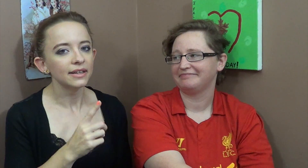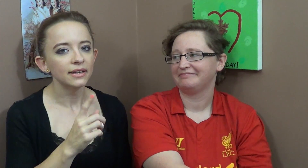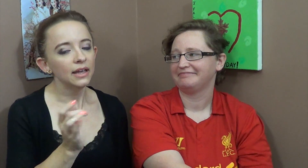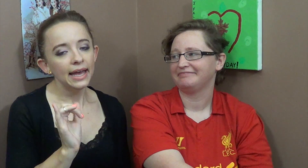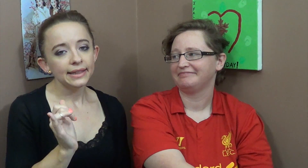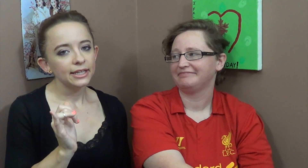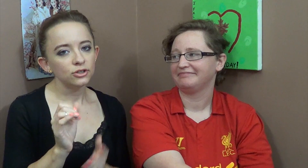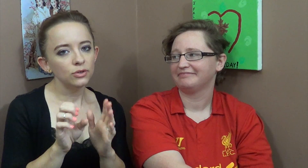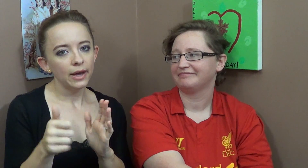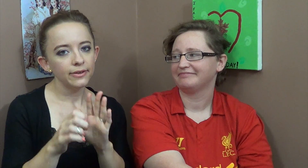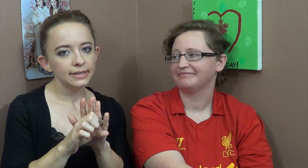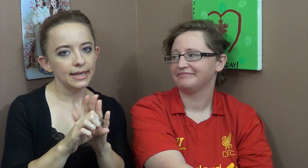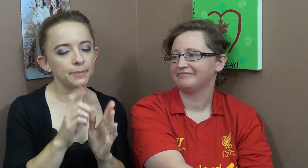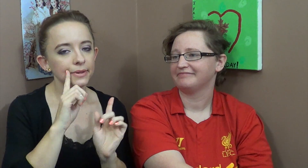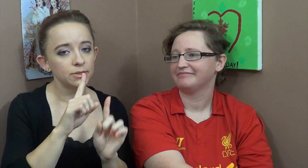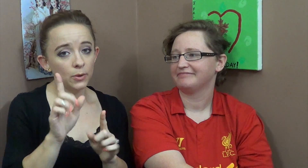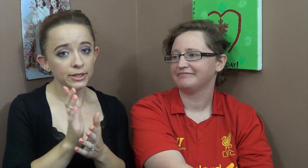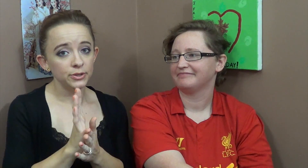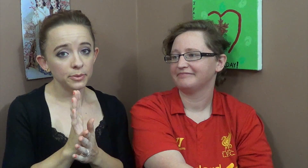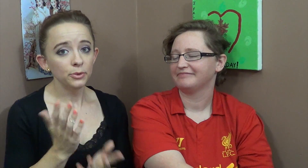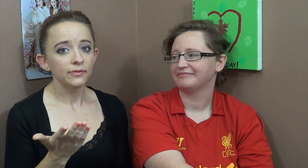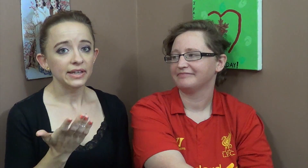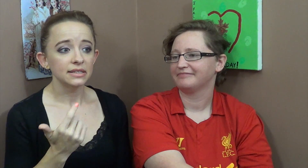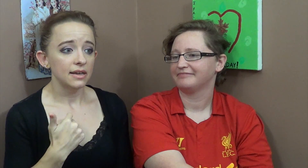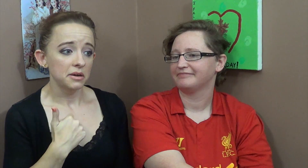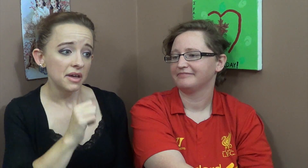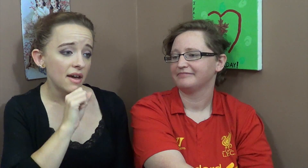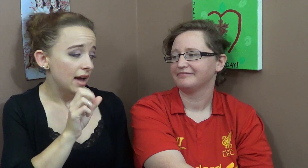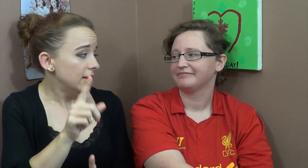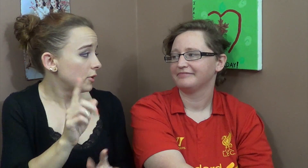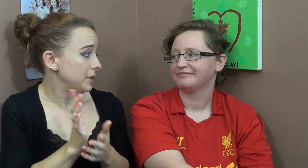Definitely and like another example is going to the movies. I love